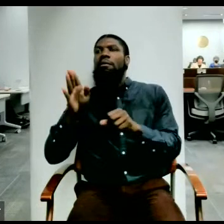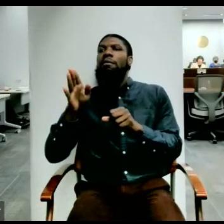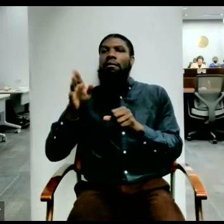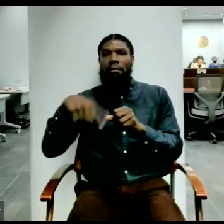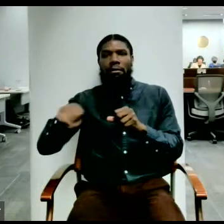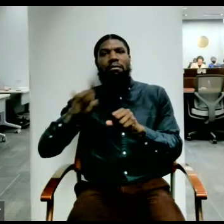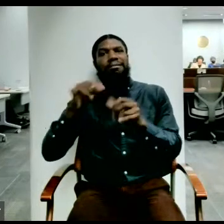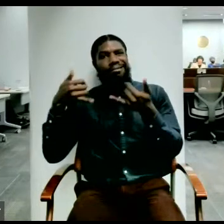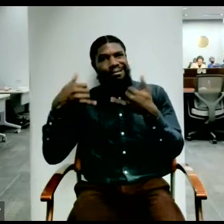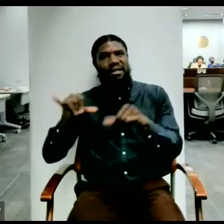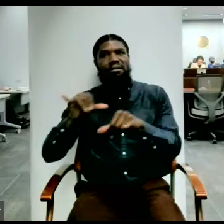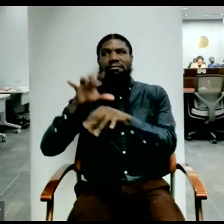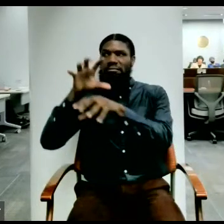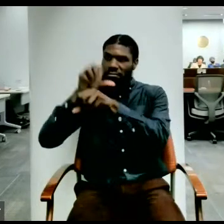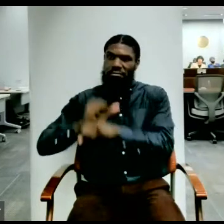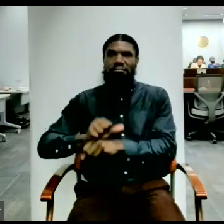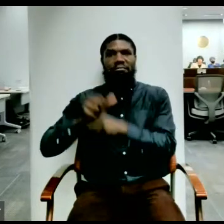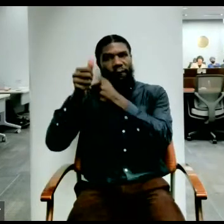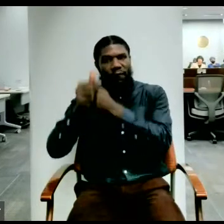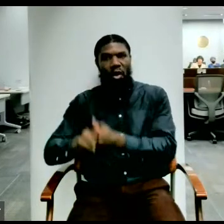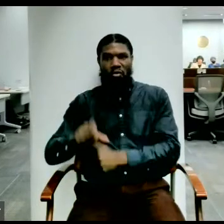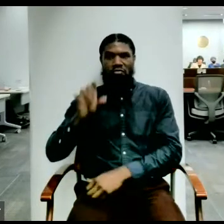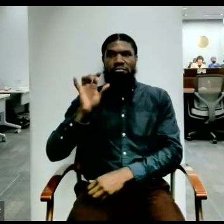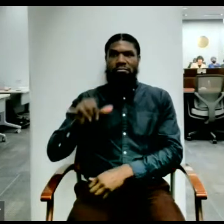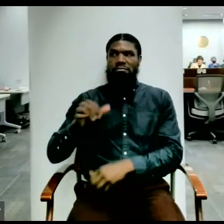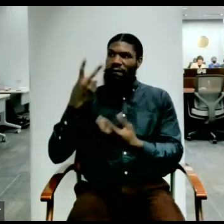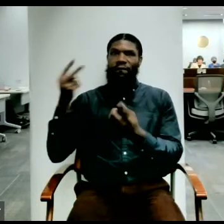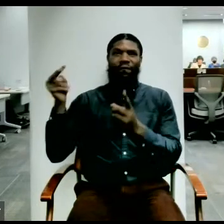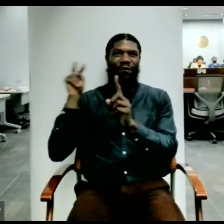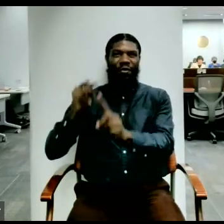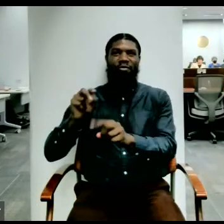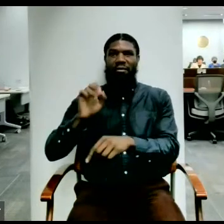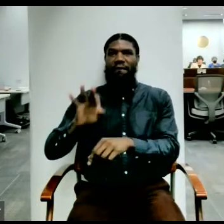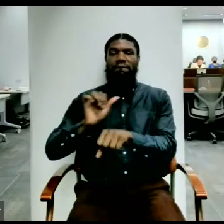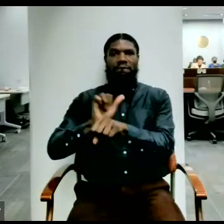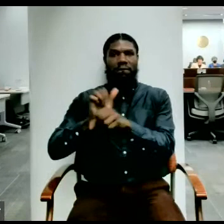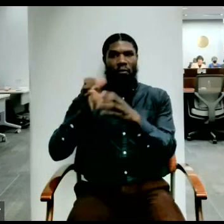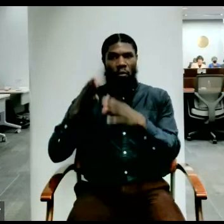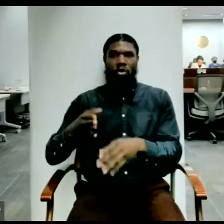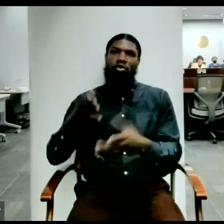little bit closer to the um traditional view of employer/employee if you will.